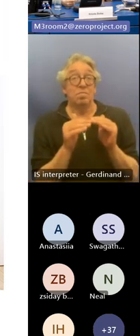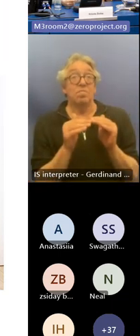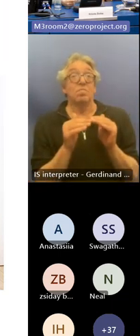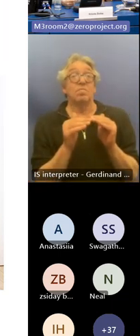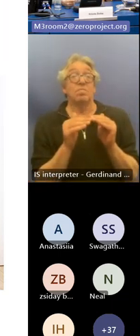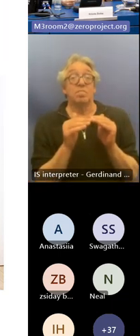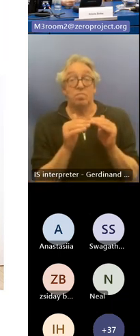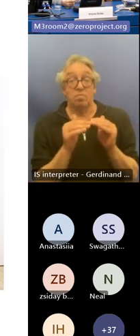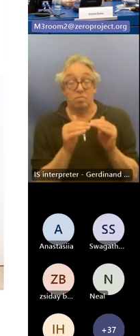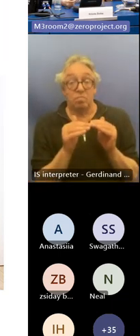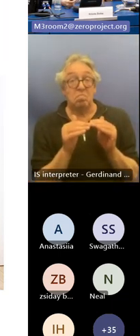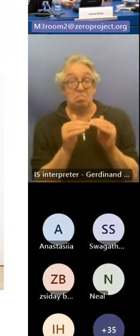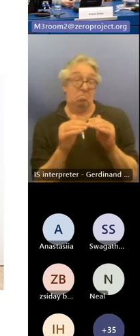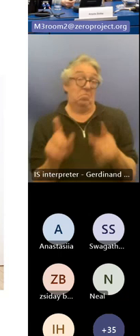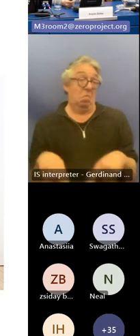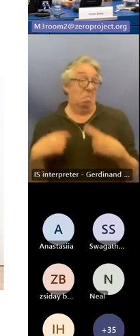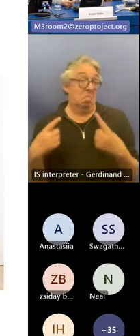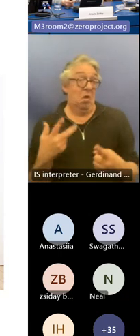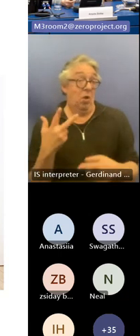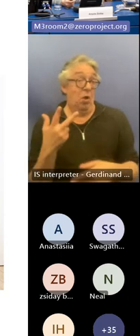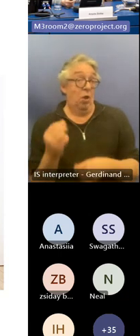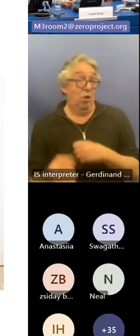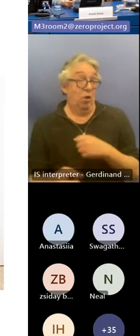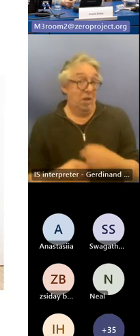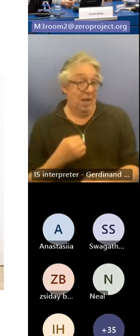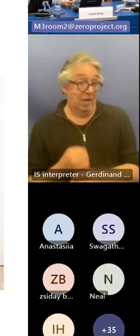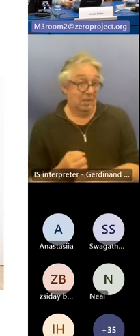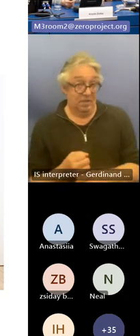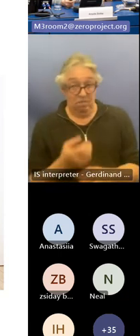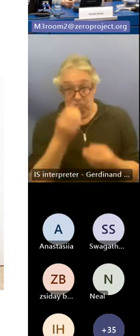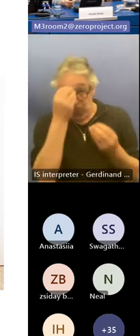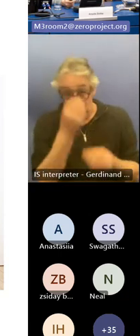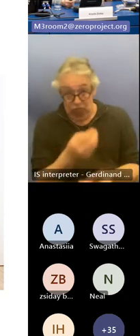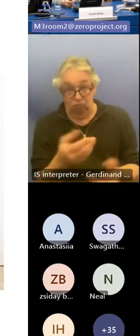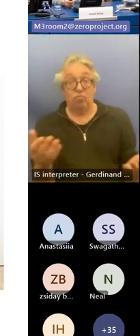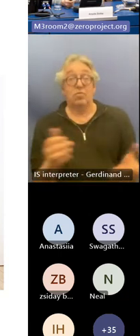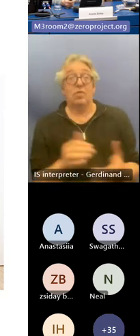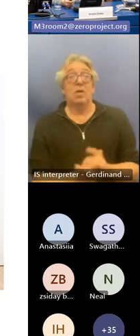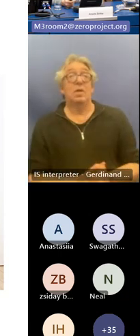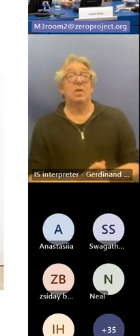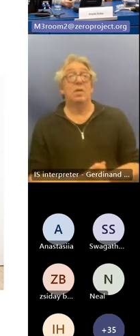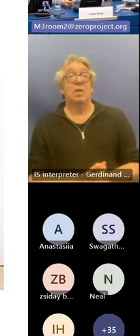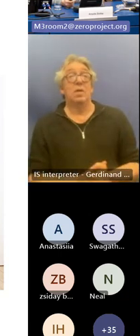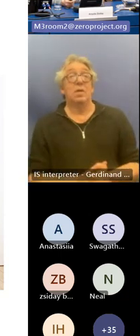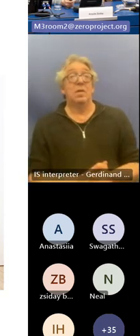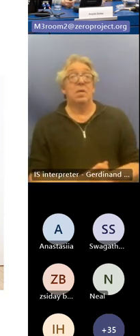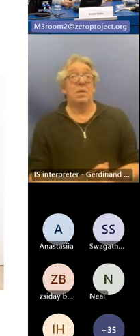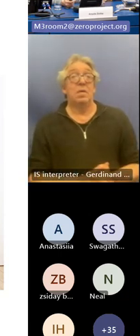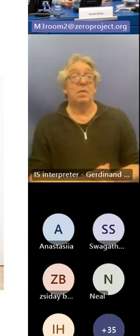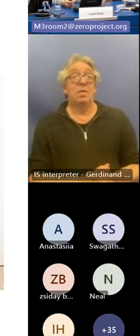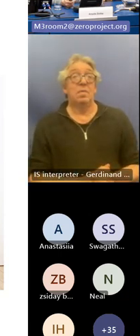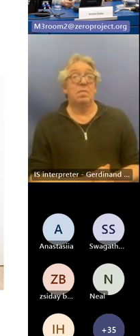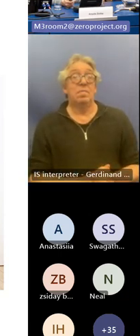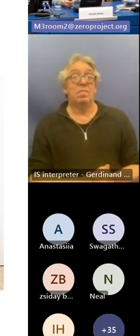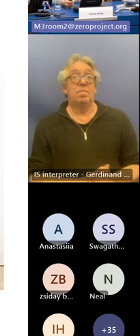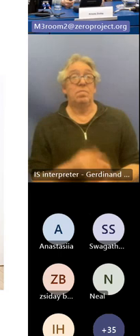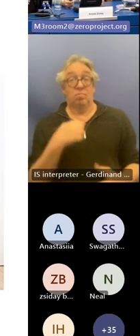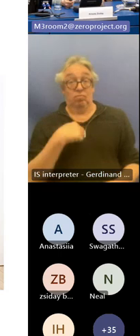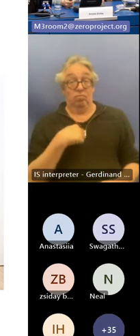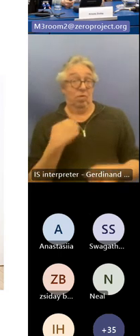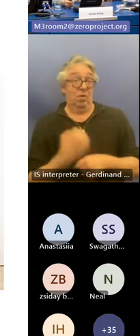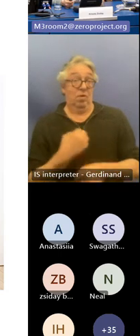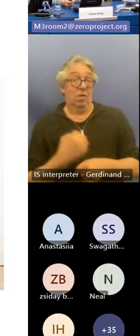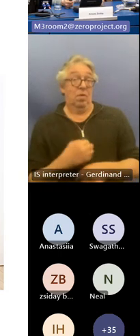like that. You also have to know that I am working in the youth field for 20 years, I have a bit of